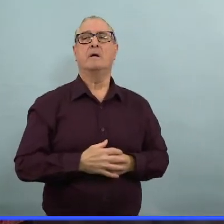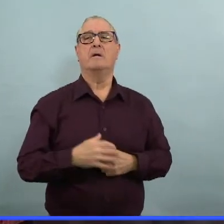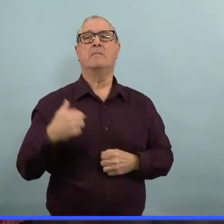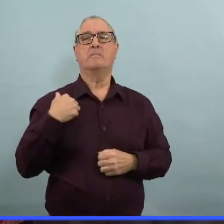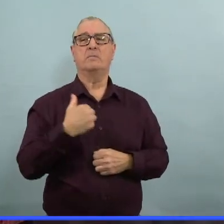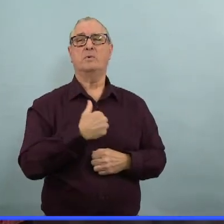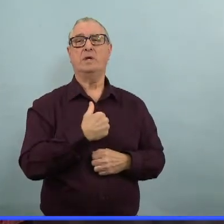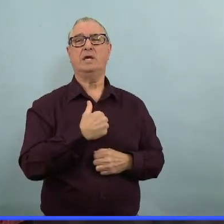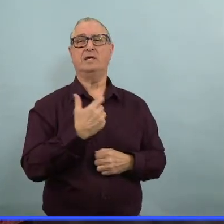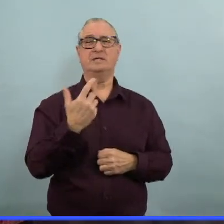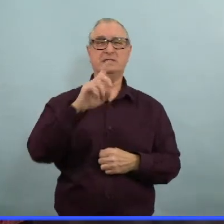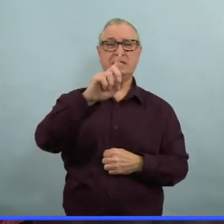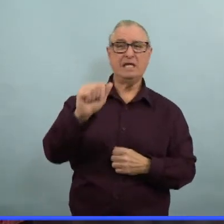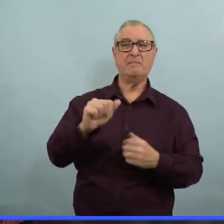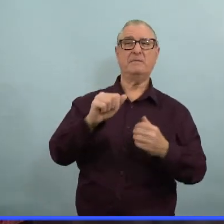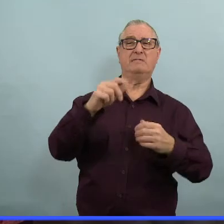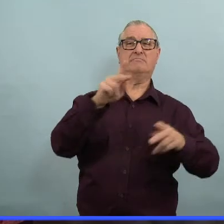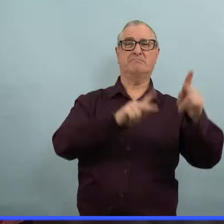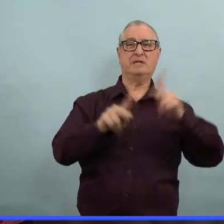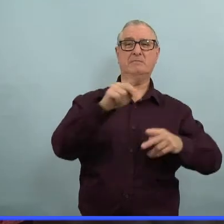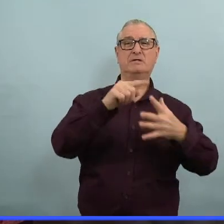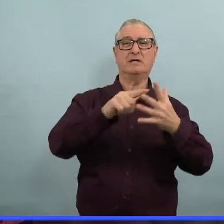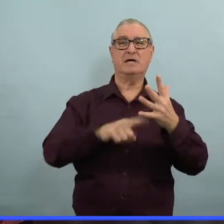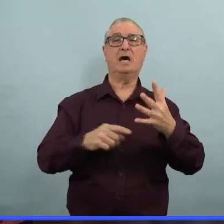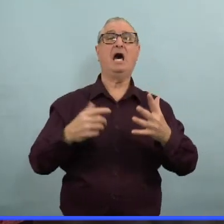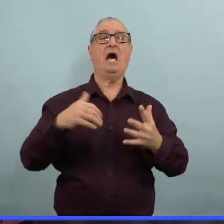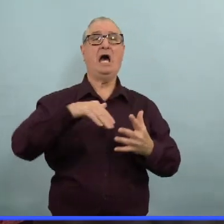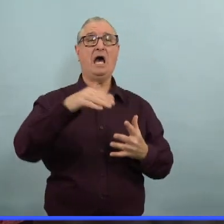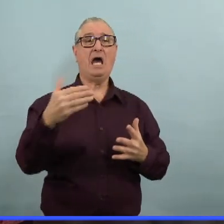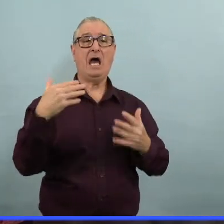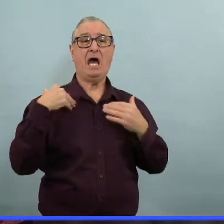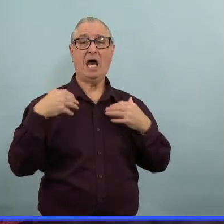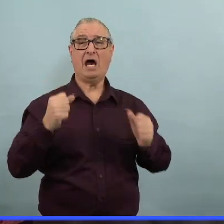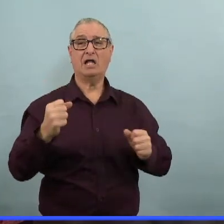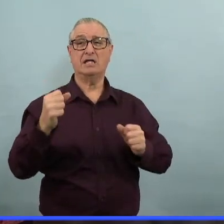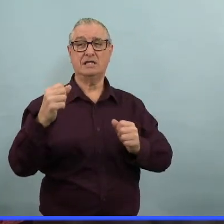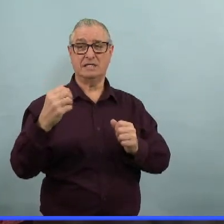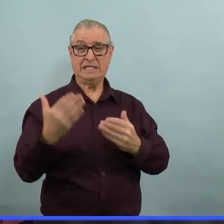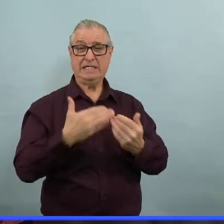of the third dose as well um i think that you know obviously these are very very challenging times we